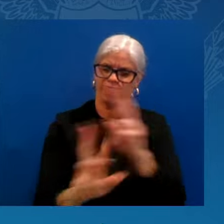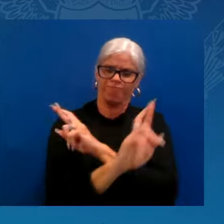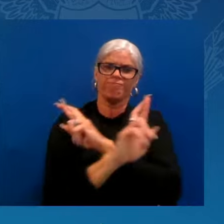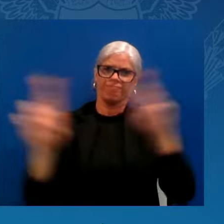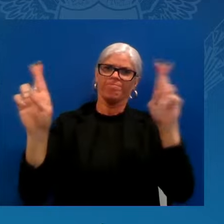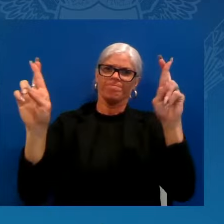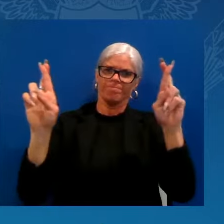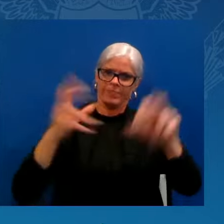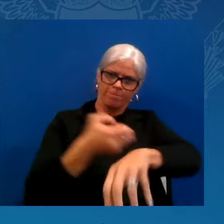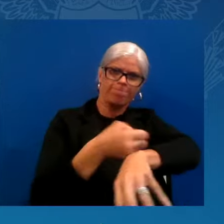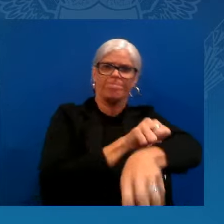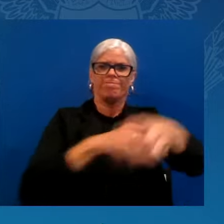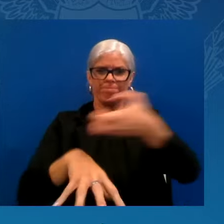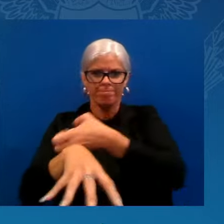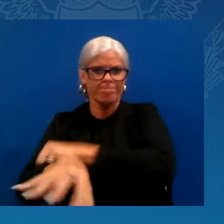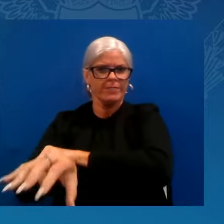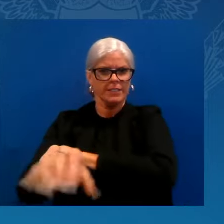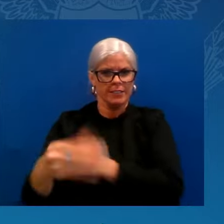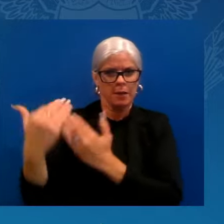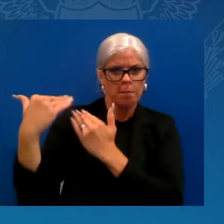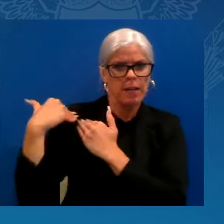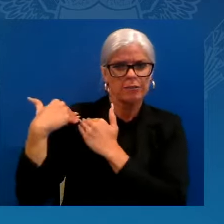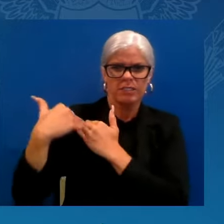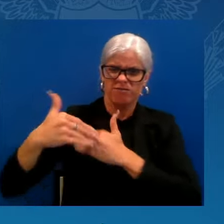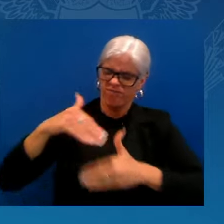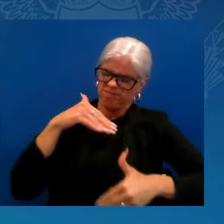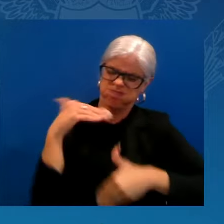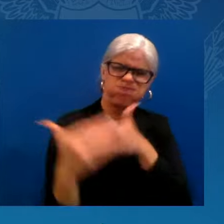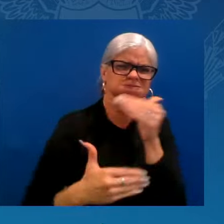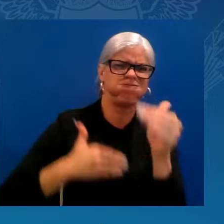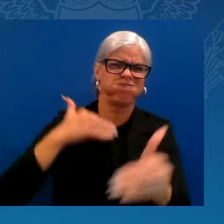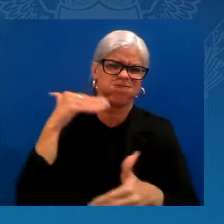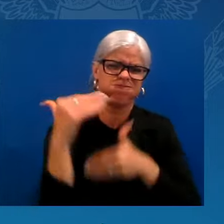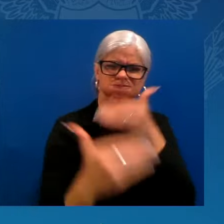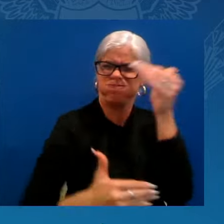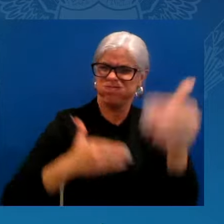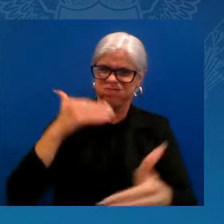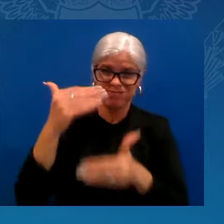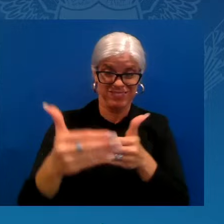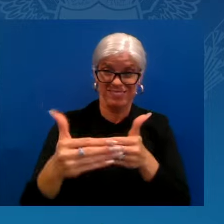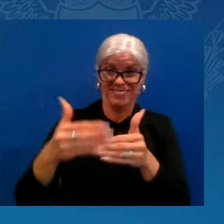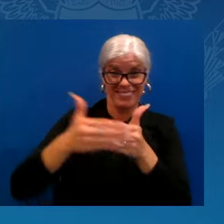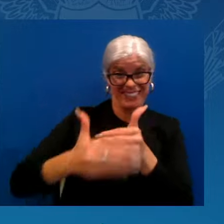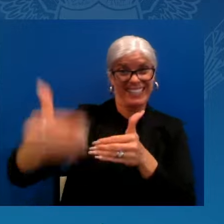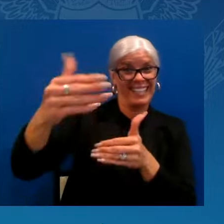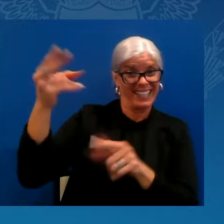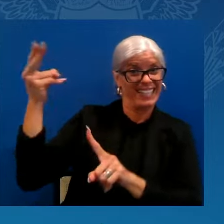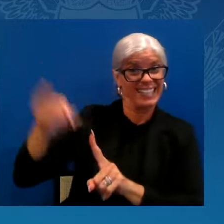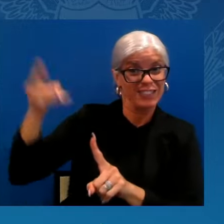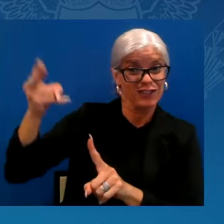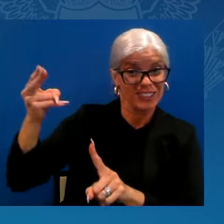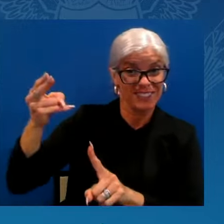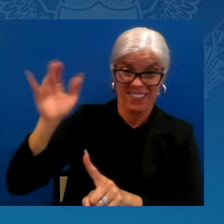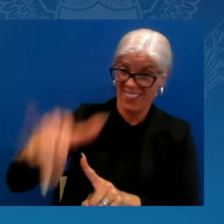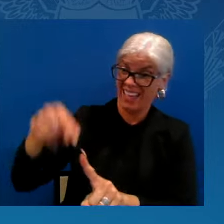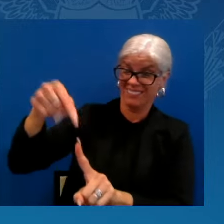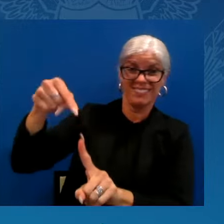And it is then up to us to strengthen these bonds even further.